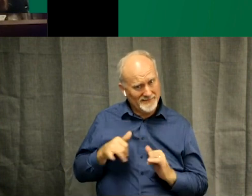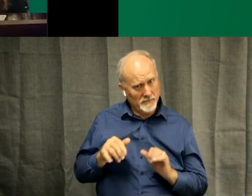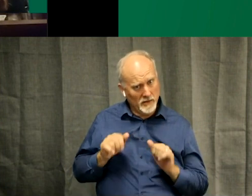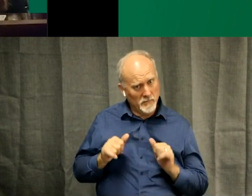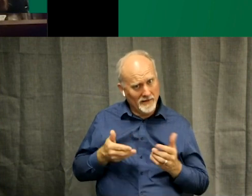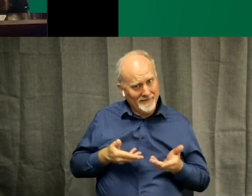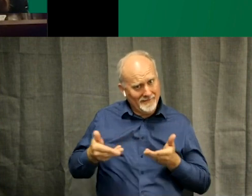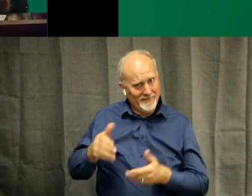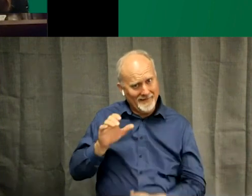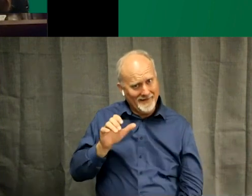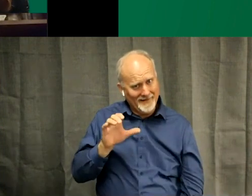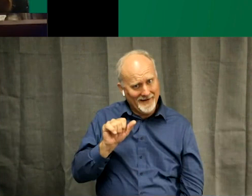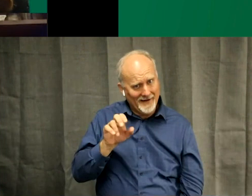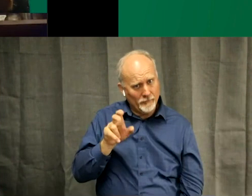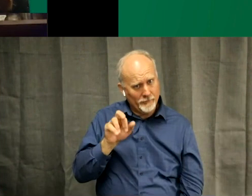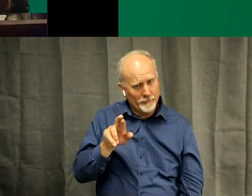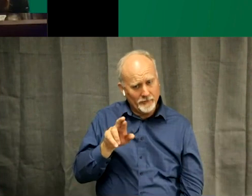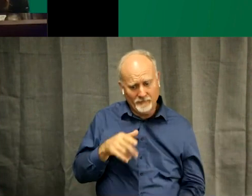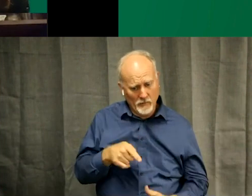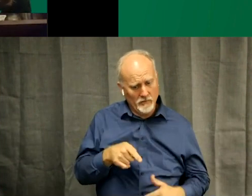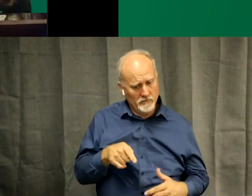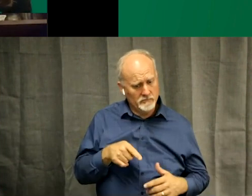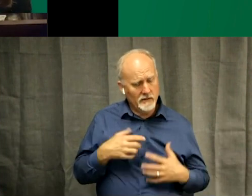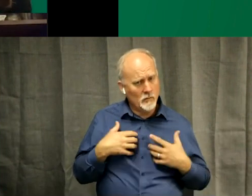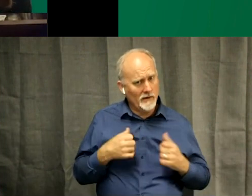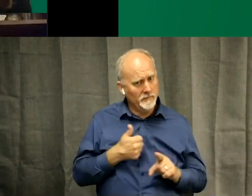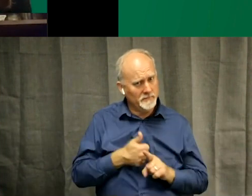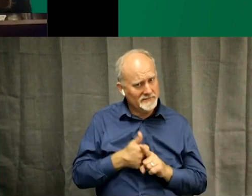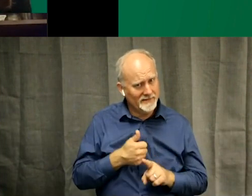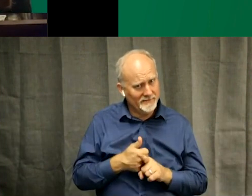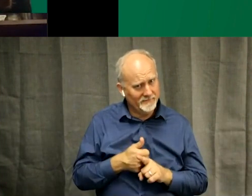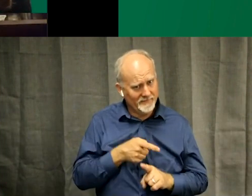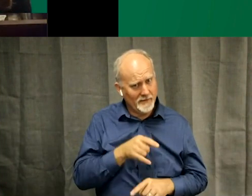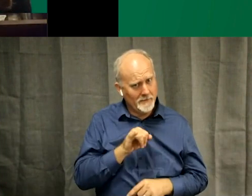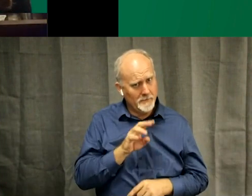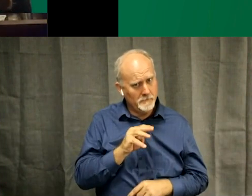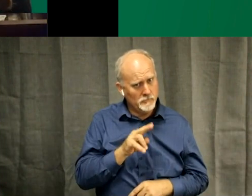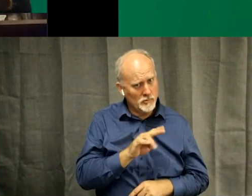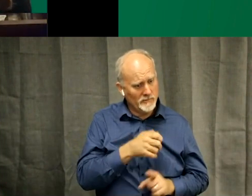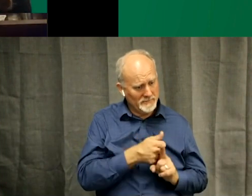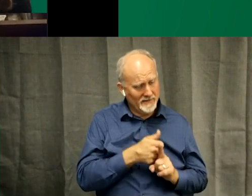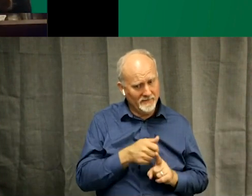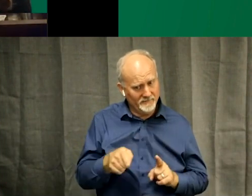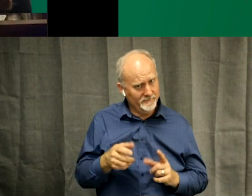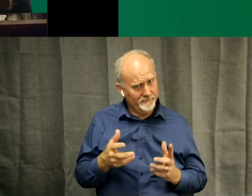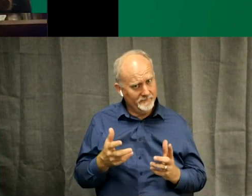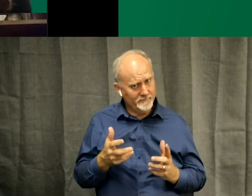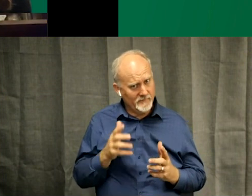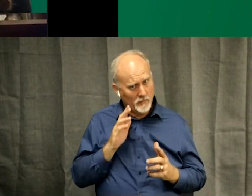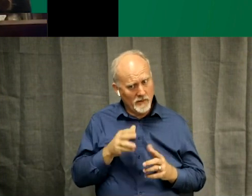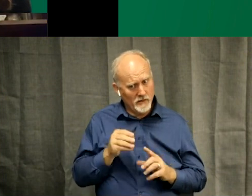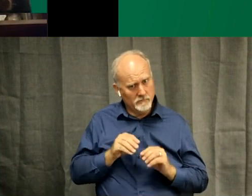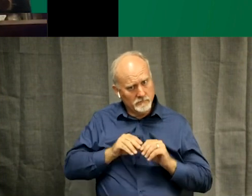of the virus despite their own current immunity so i will give that to dr watts or dr faircloth